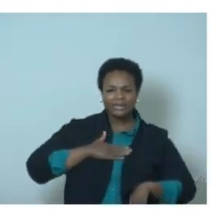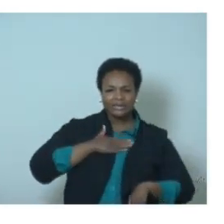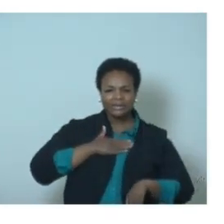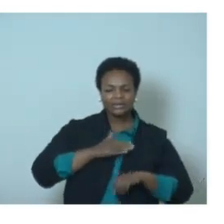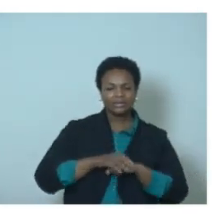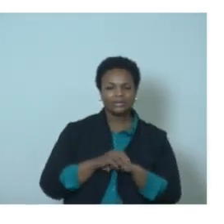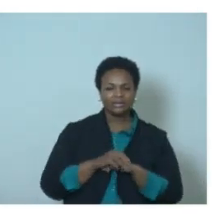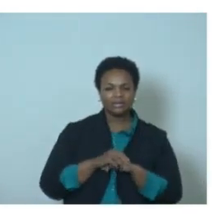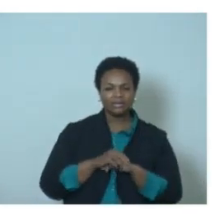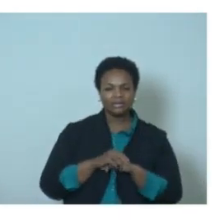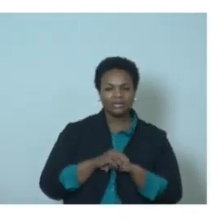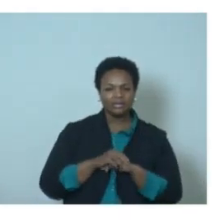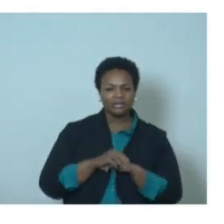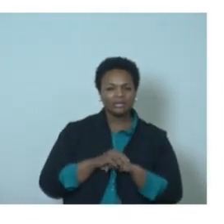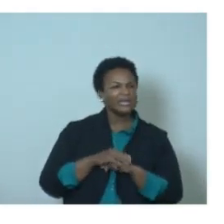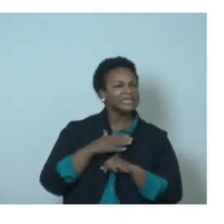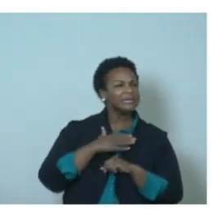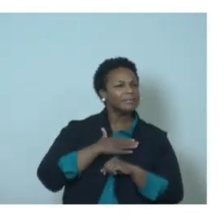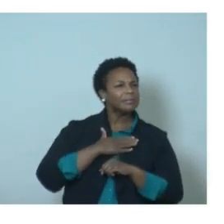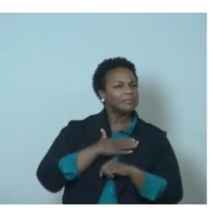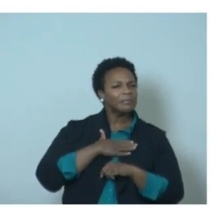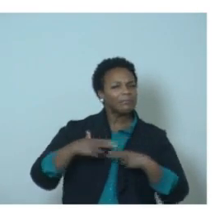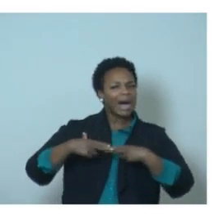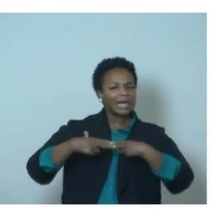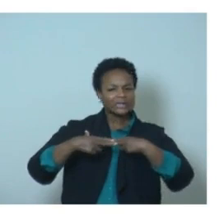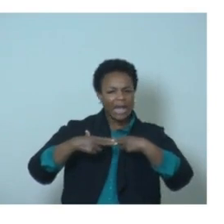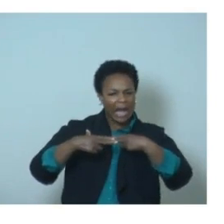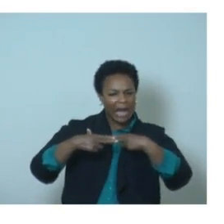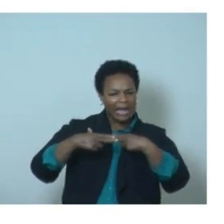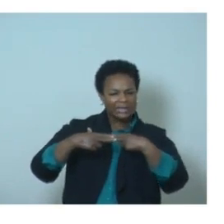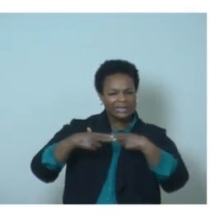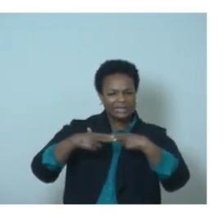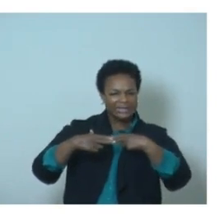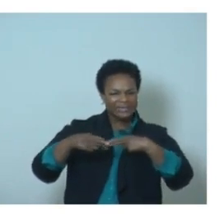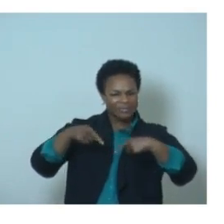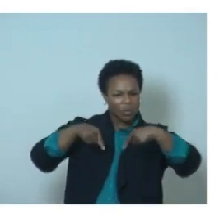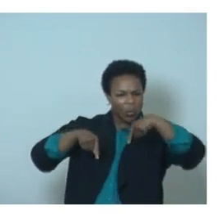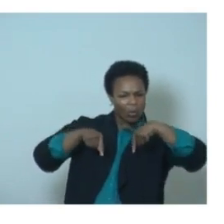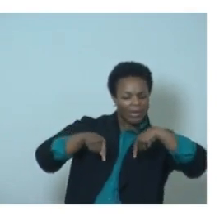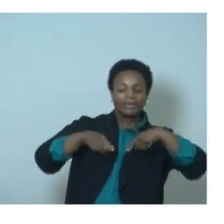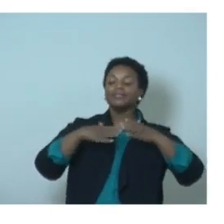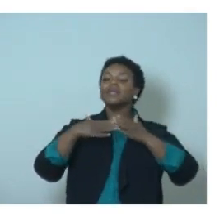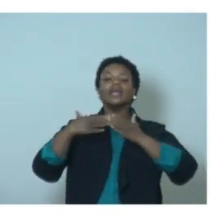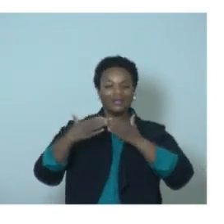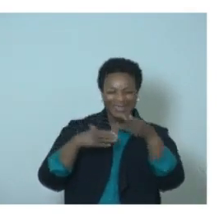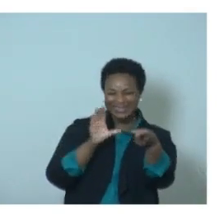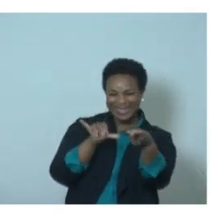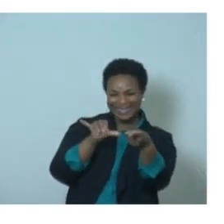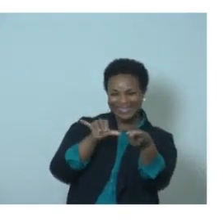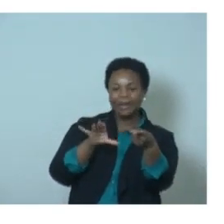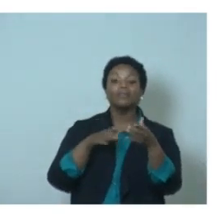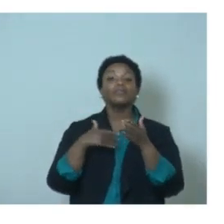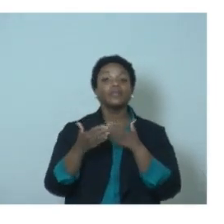IT’S THE DARK BLUE ONE. WHAT UP? IT WAS IN MY PRESENTATION.